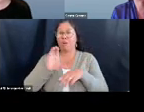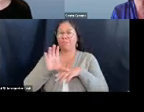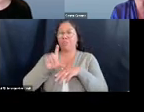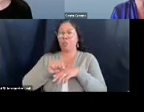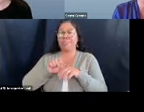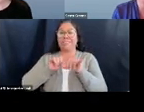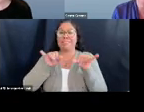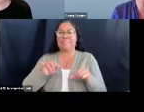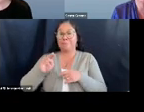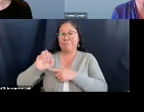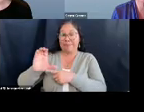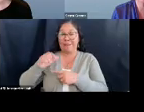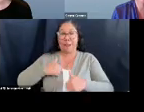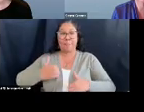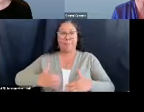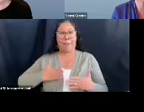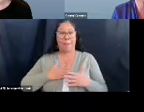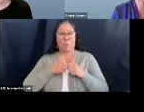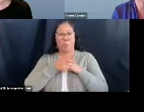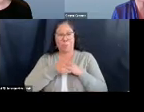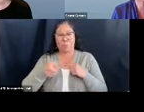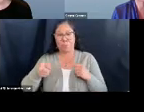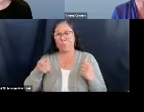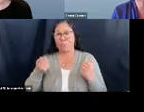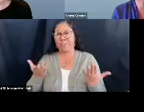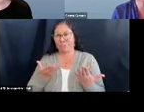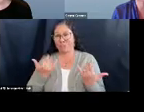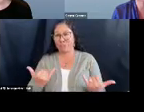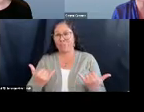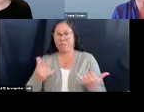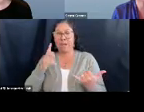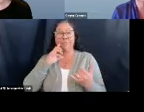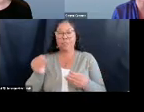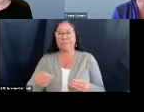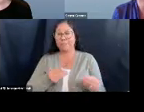And I'm truly happy to be here with you today and co-f facilitate this experience with Robin Ryan.